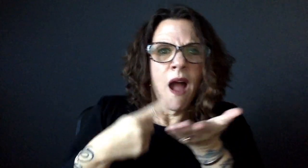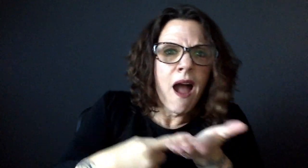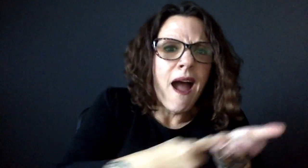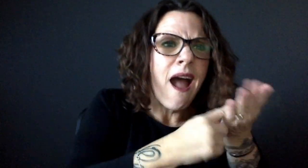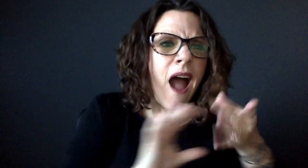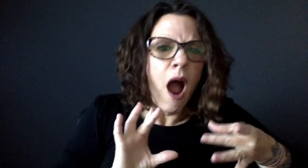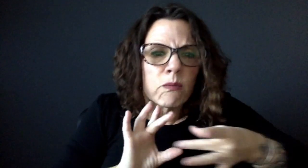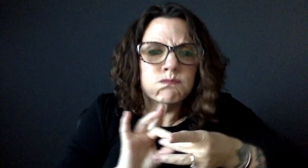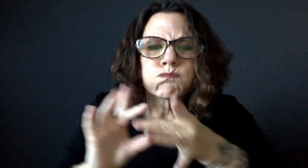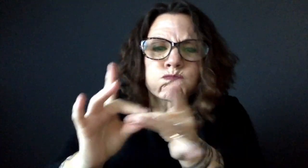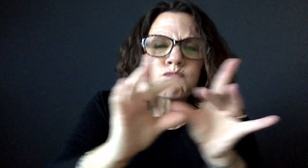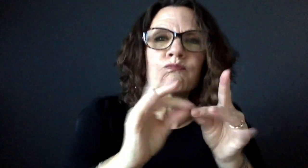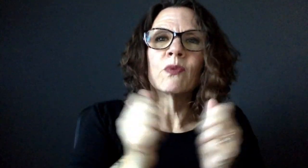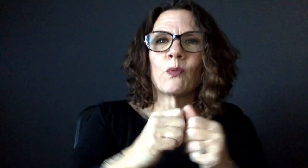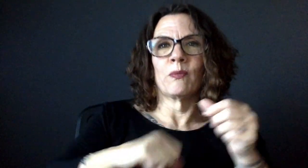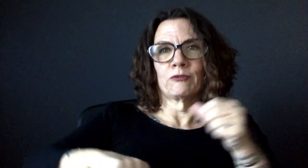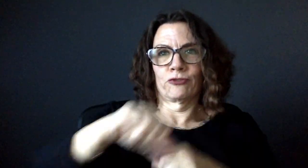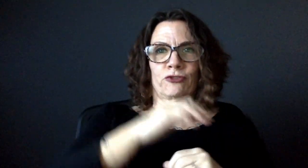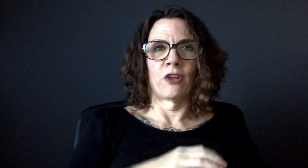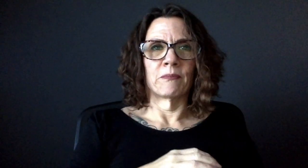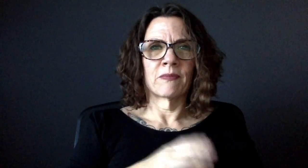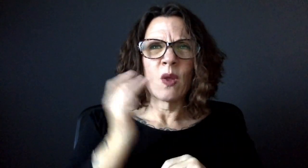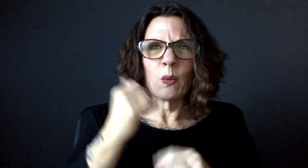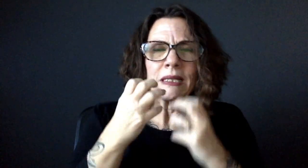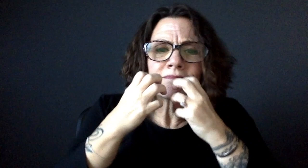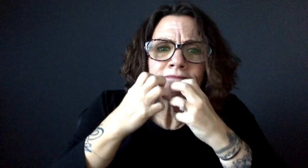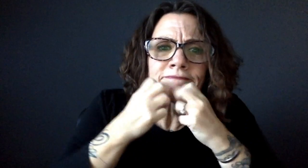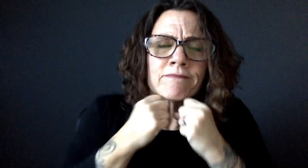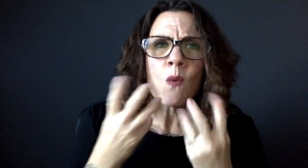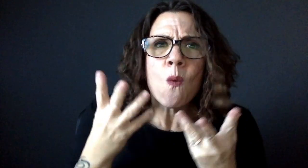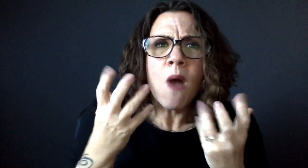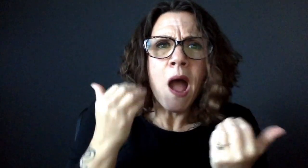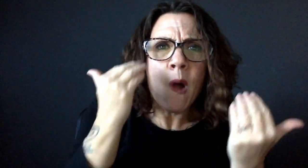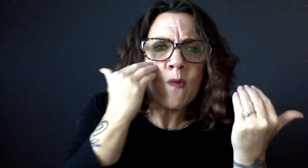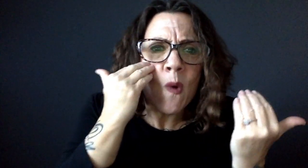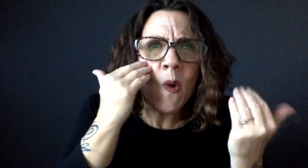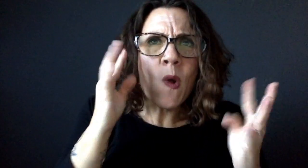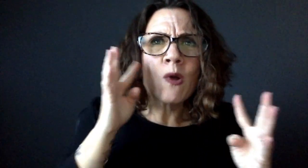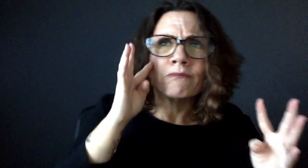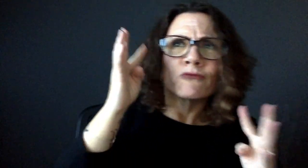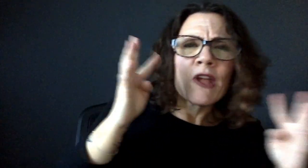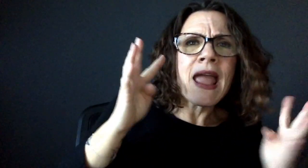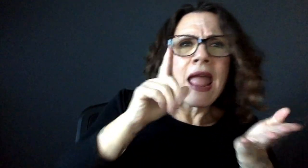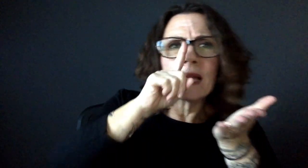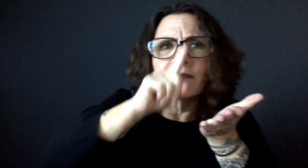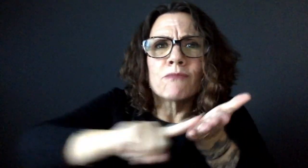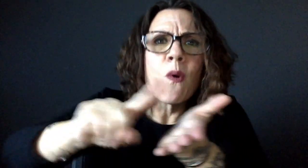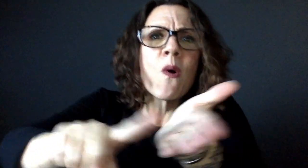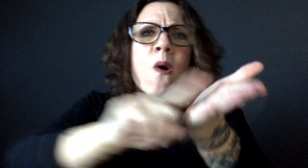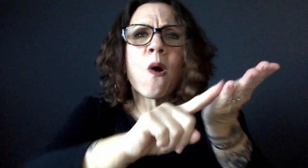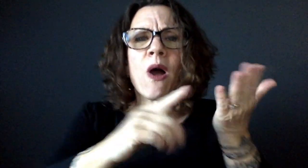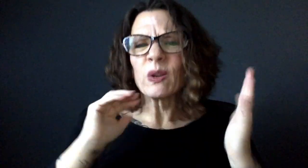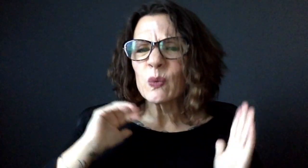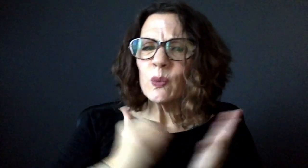to engage with each other, that we value exploring and